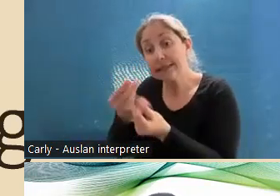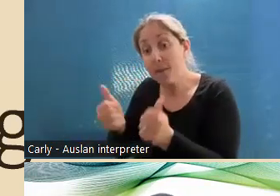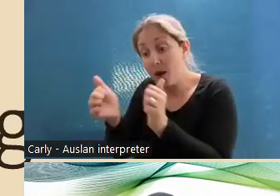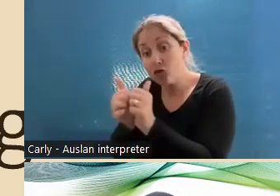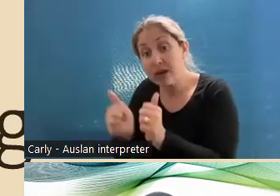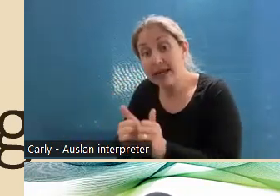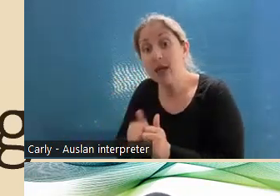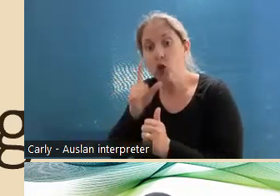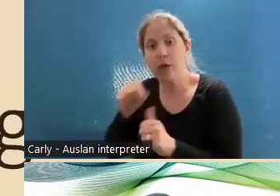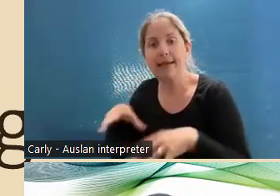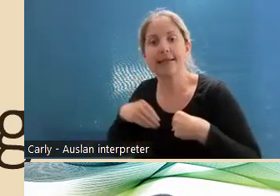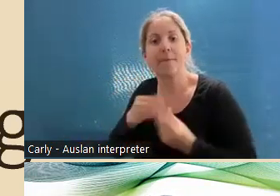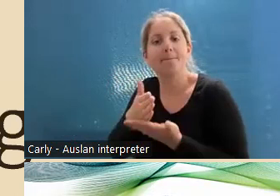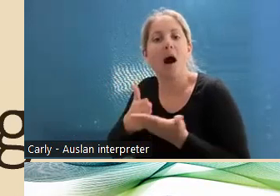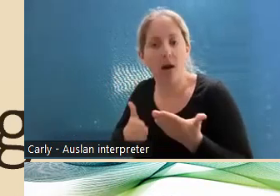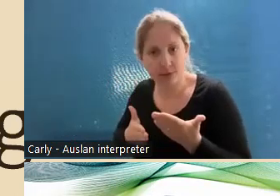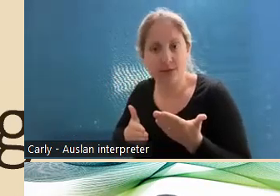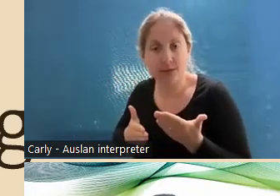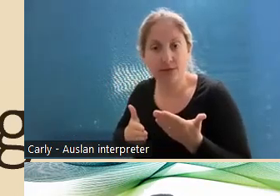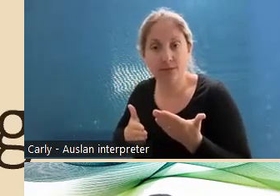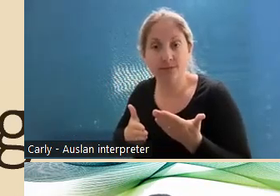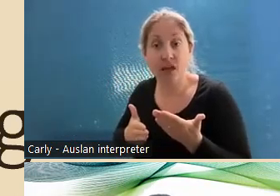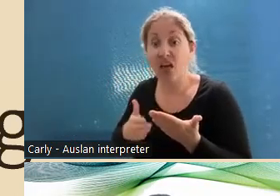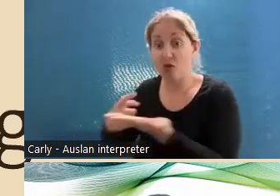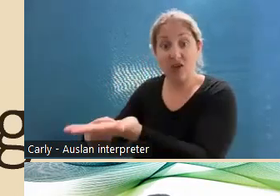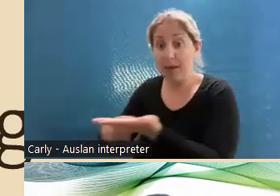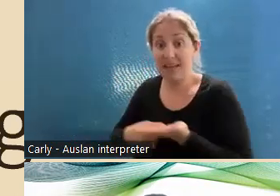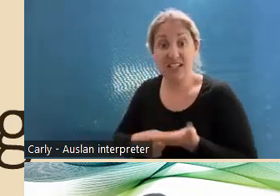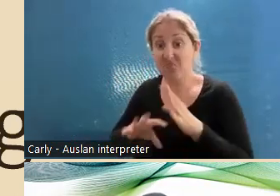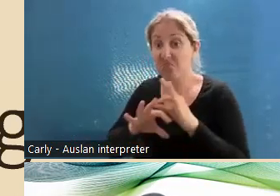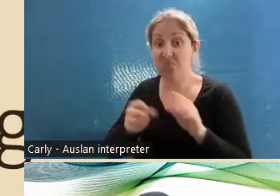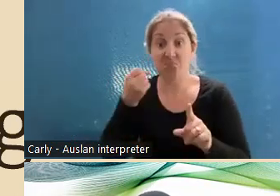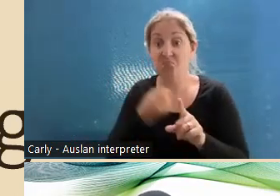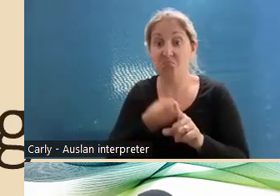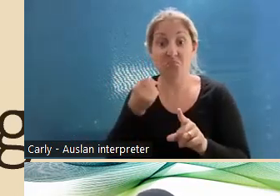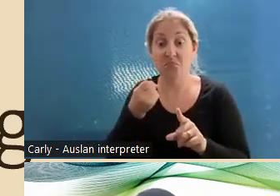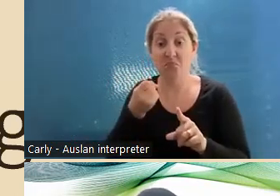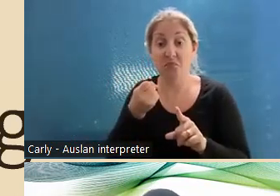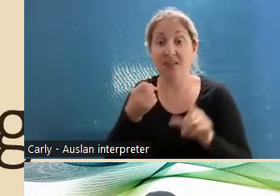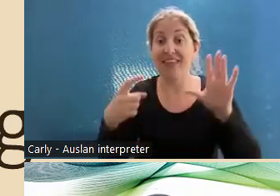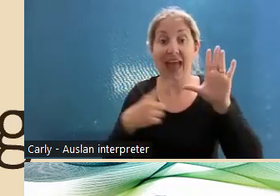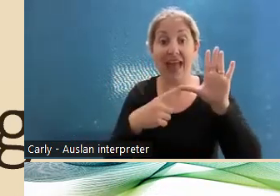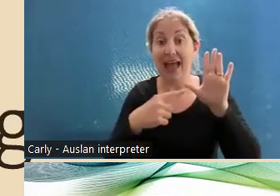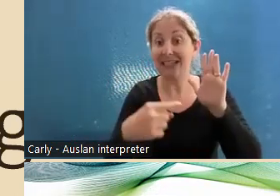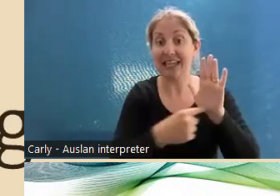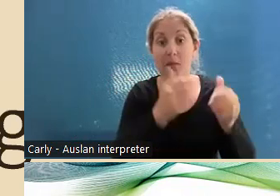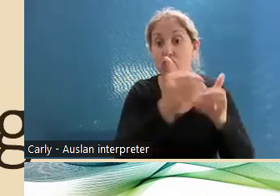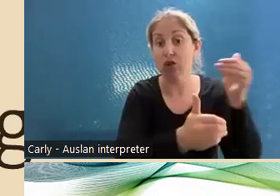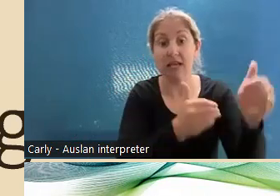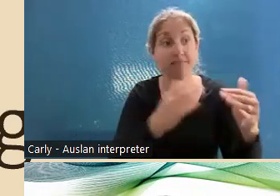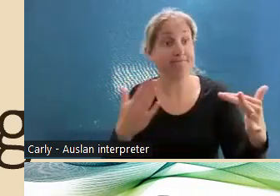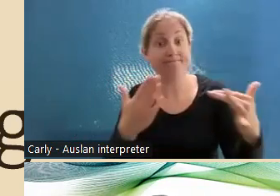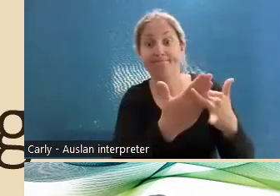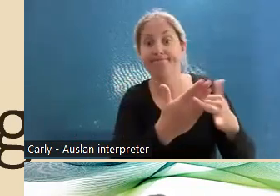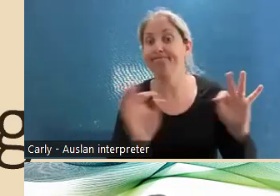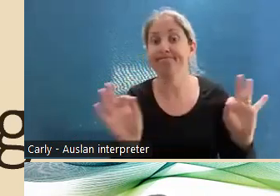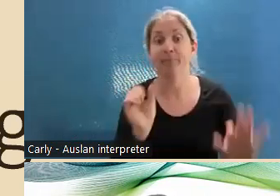of that, the recommendation will not affect the AAT process.